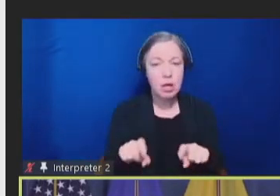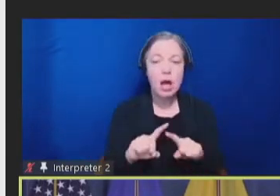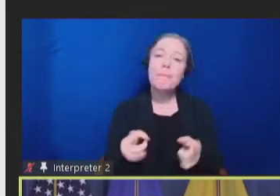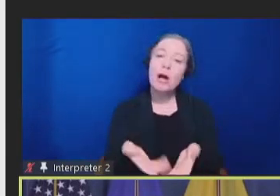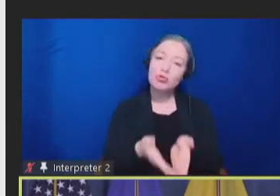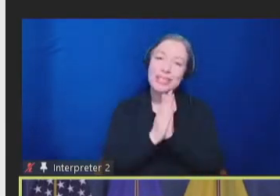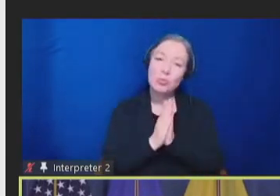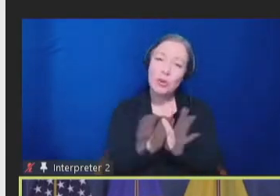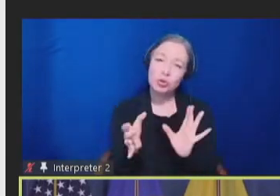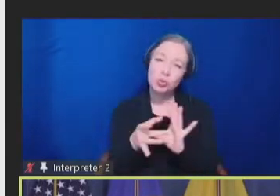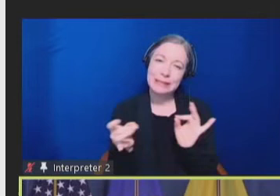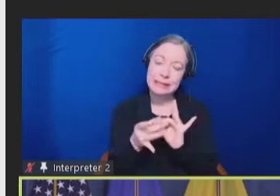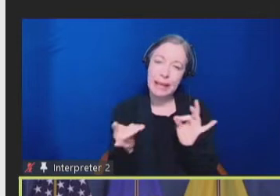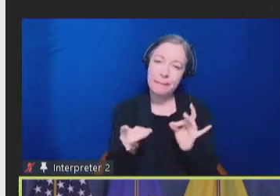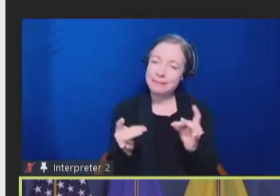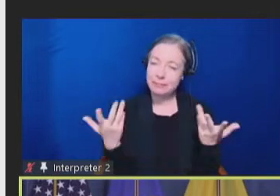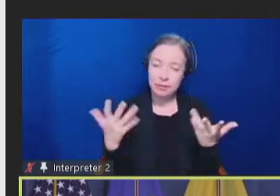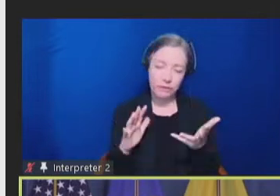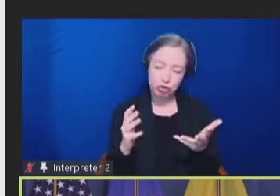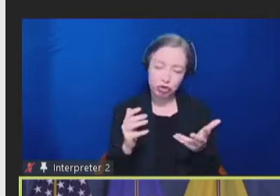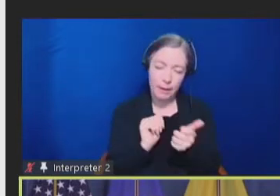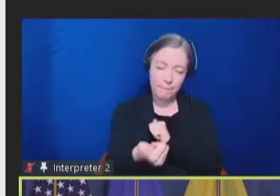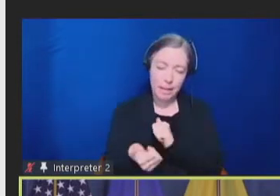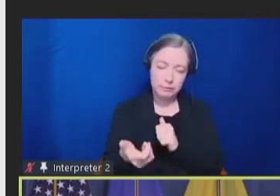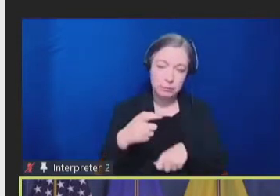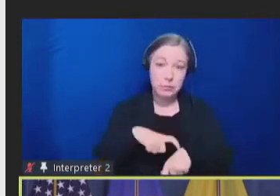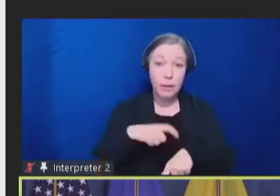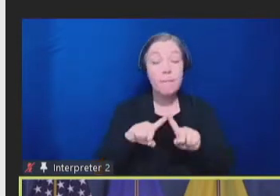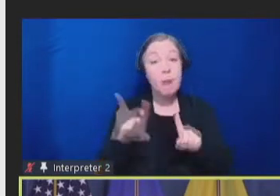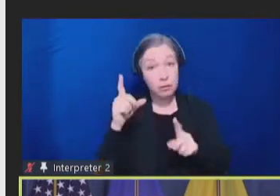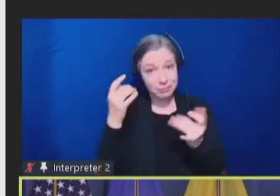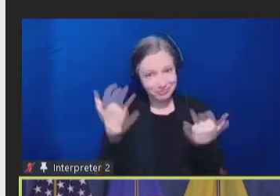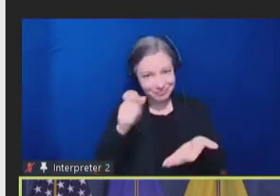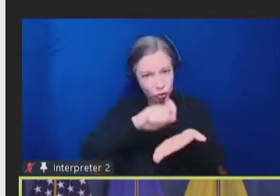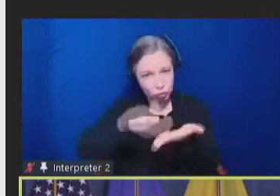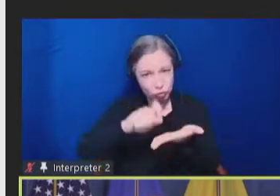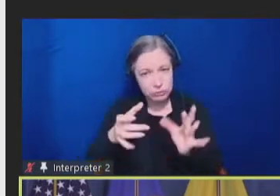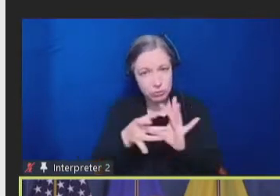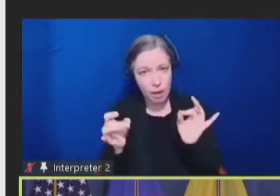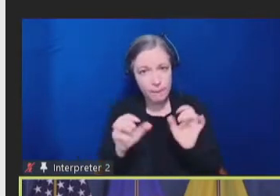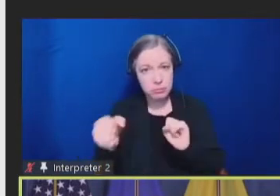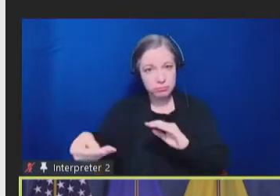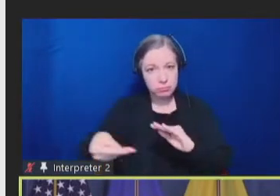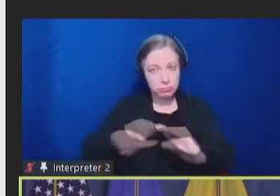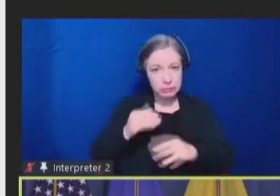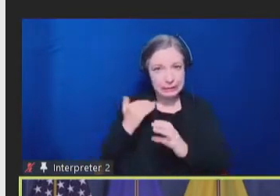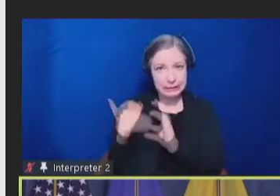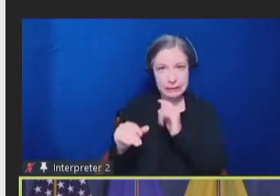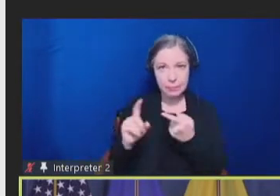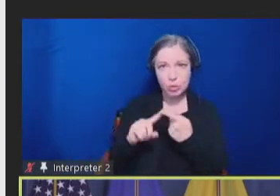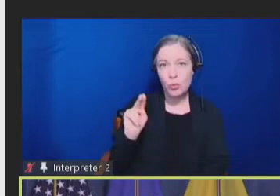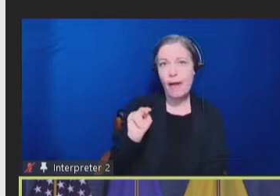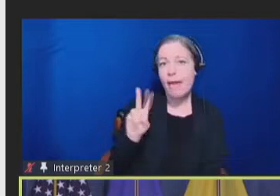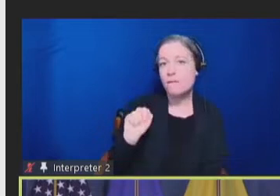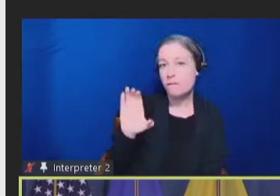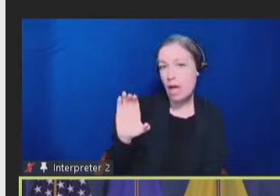However, anyone can submit a written comment up to three pages in length to nvac@hhs.gov.